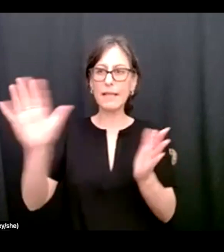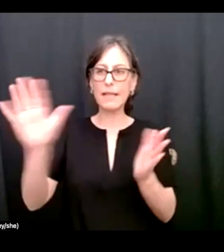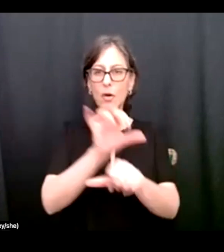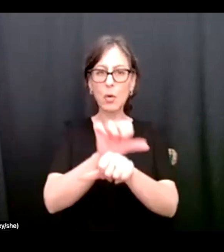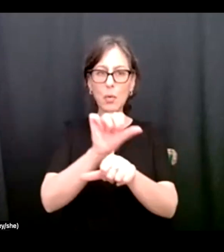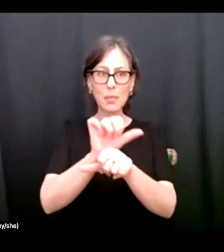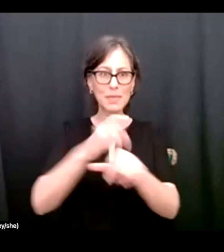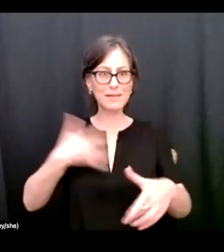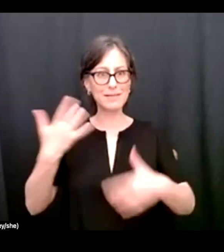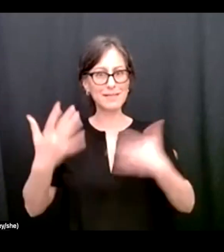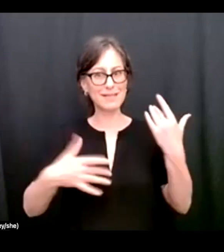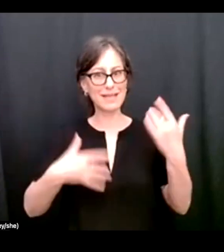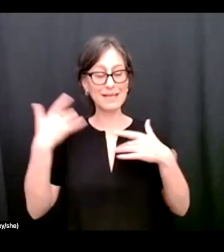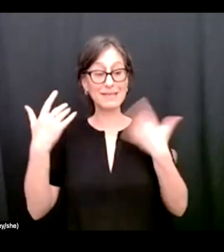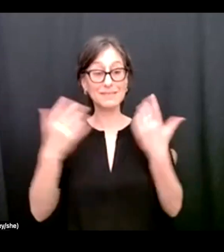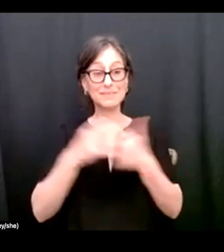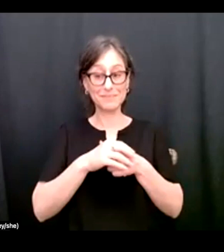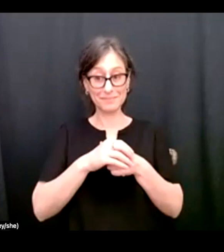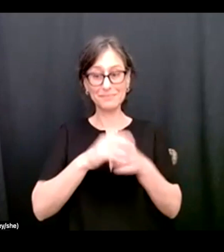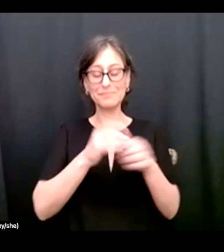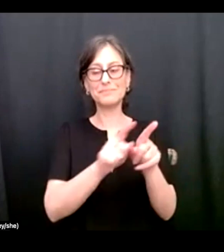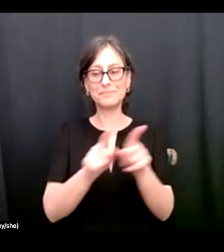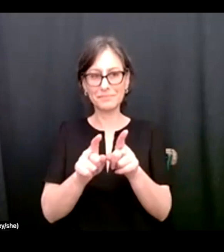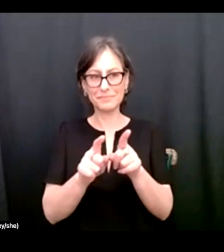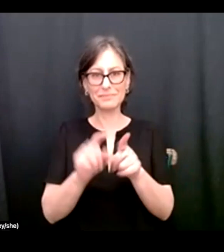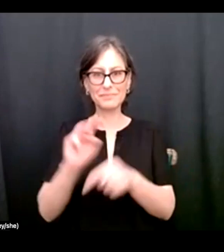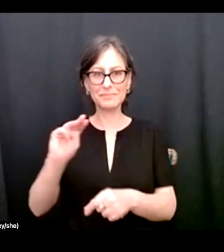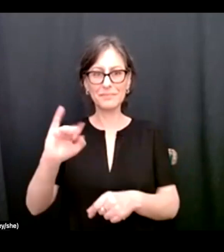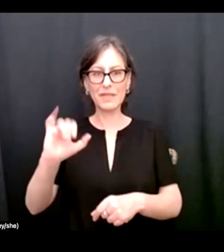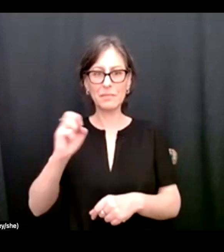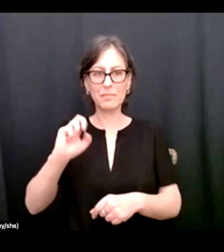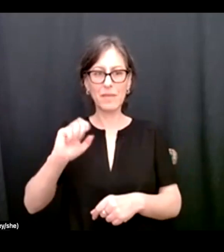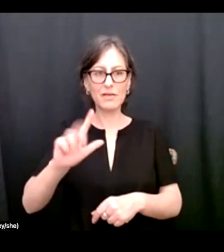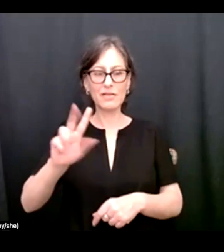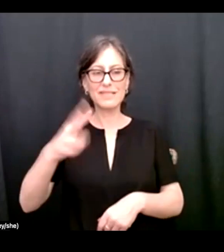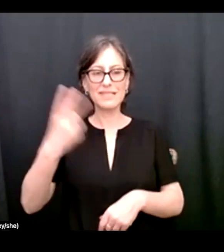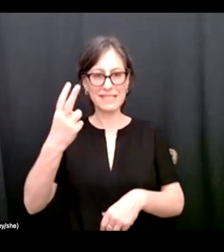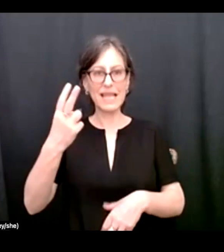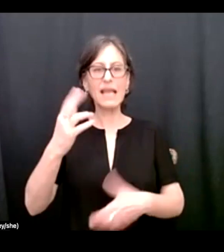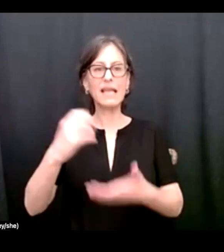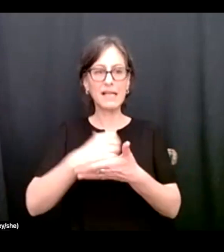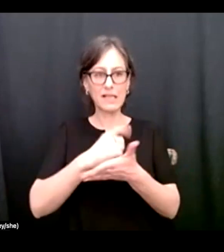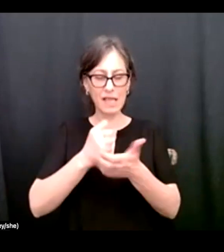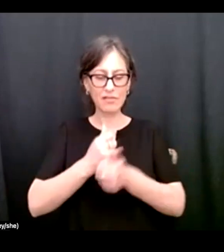excited. Also, Michael’s second collection, Synthetic Jungle, is coming into the world.